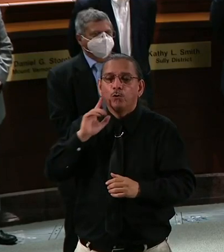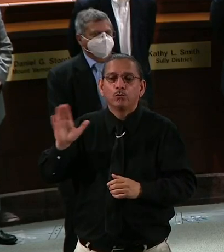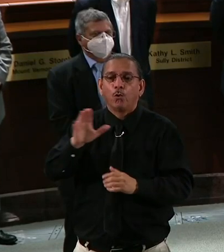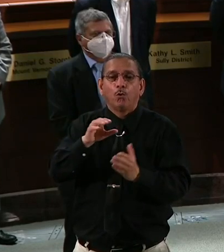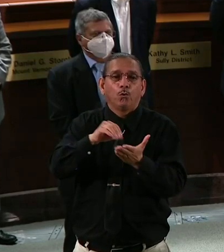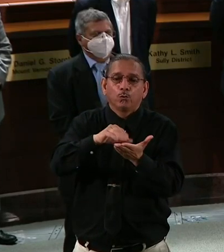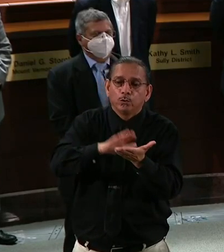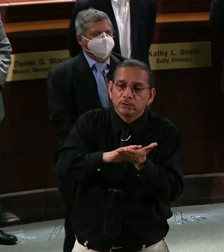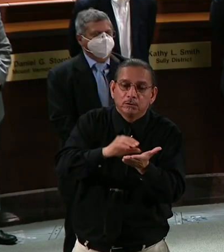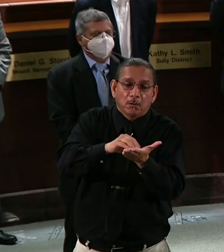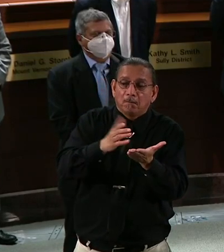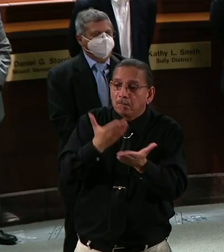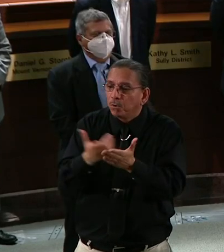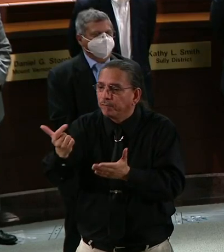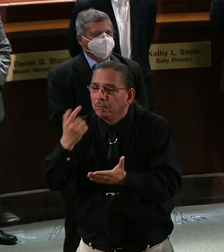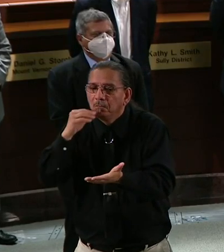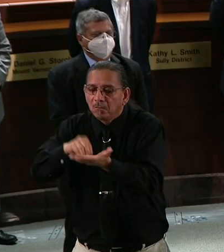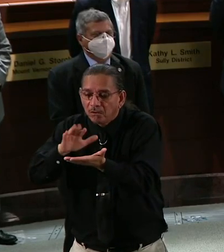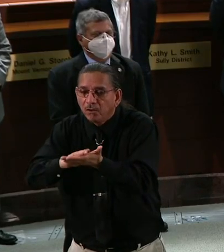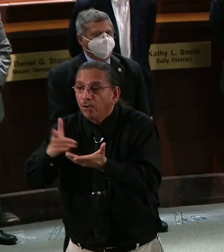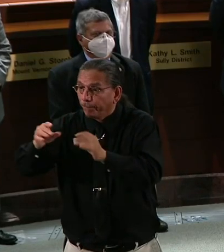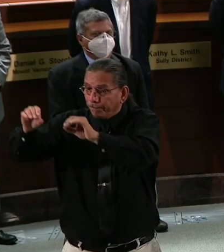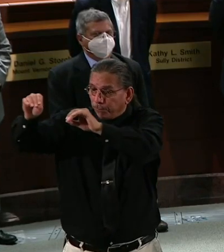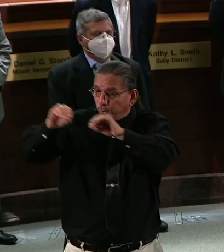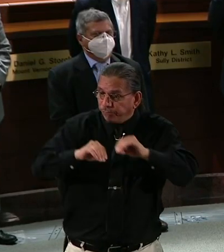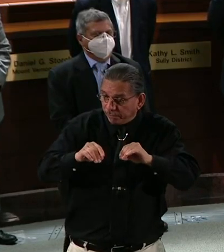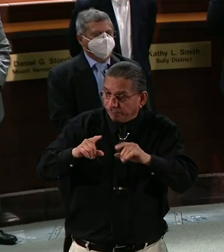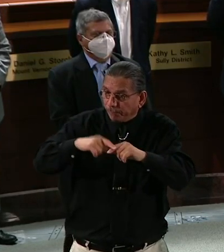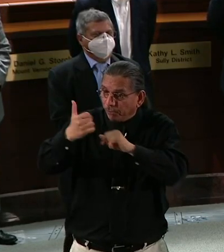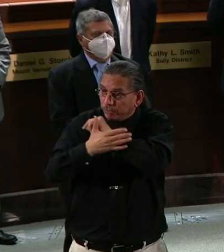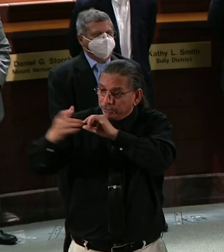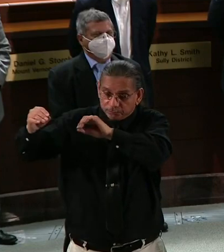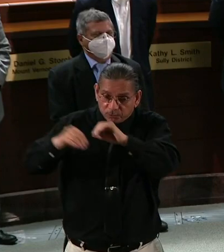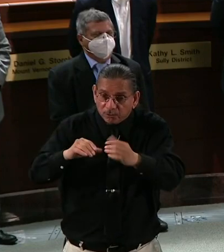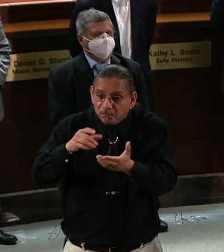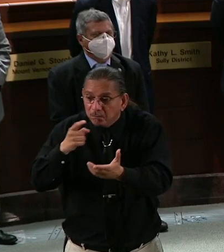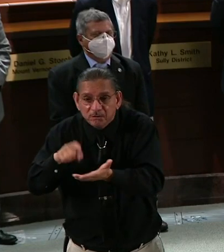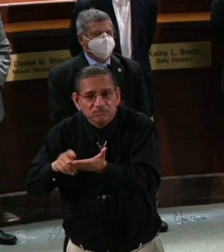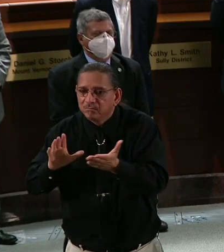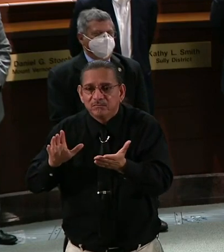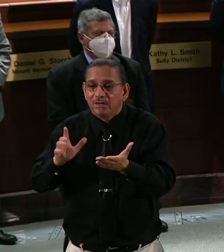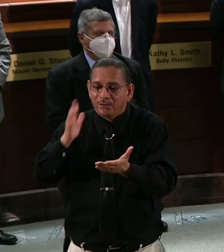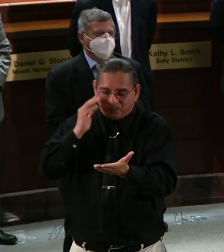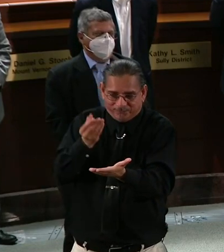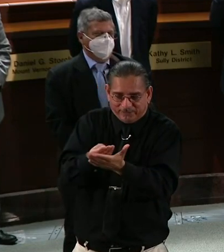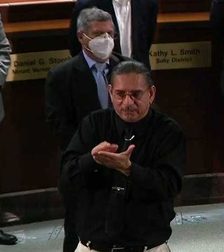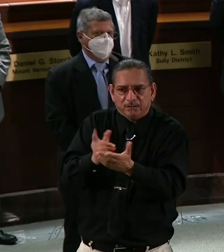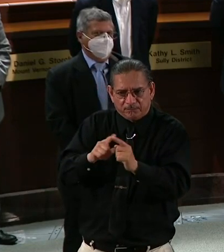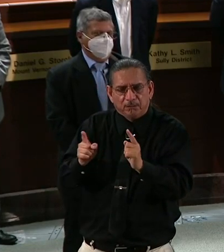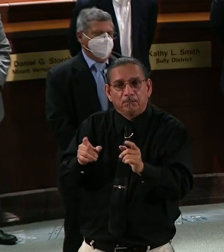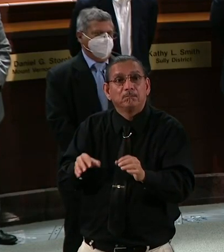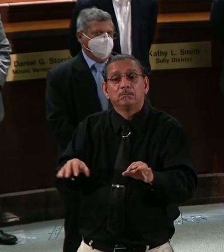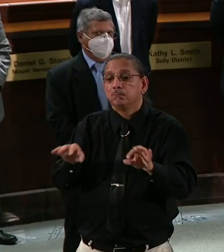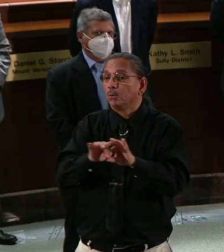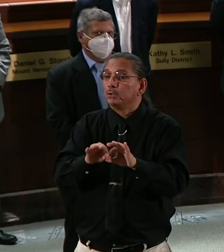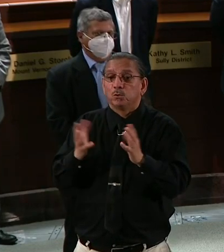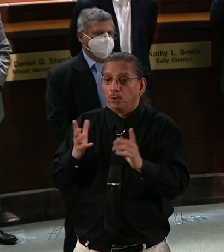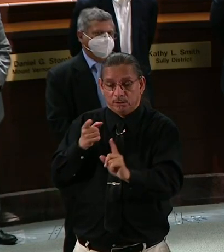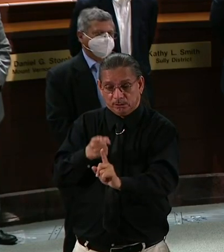MESSY ABOUT POSSIBLE ARE NOT IT'S JUST GETTING GO UNLESS